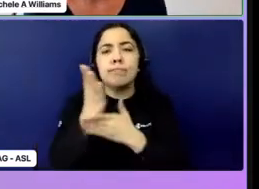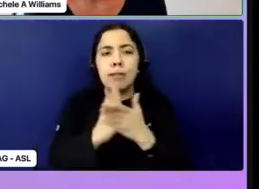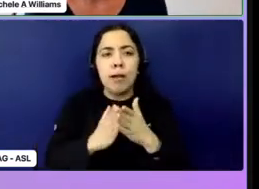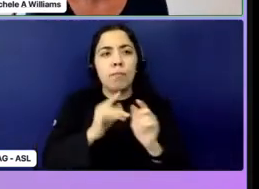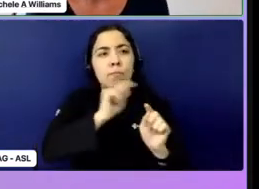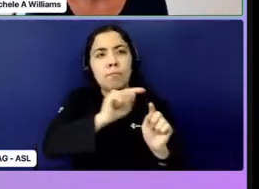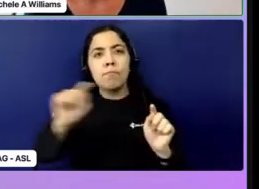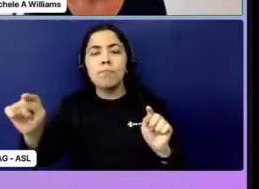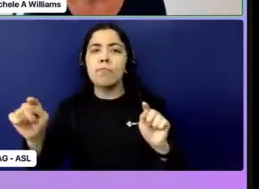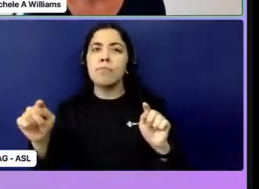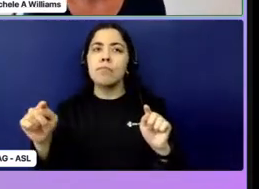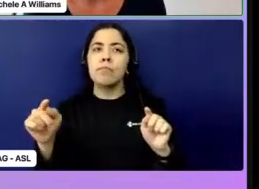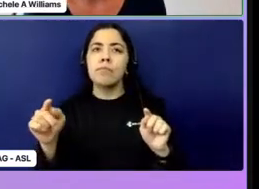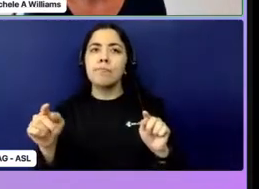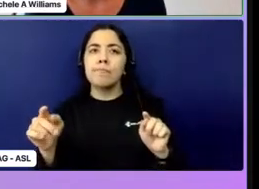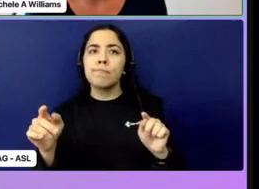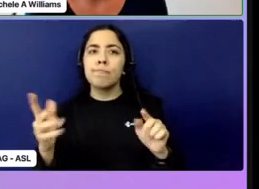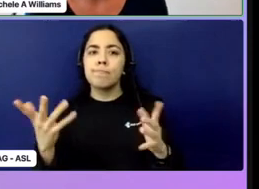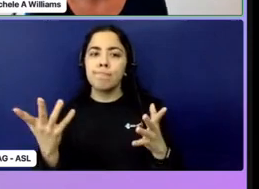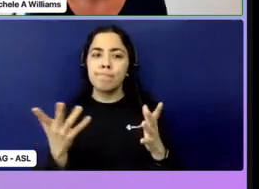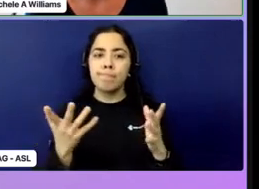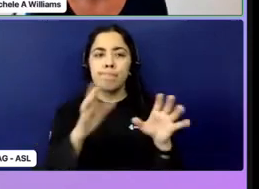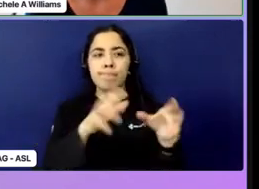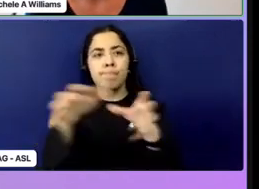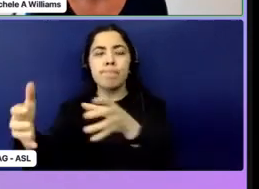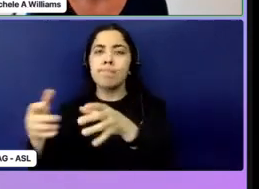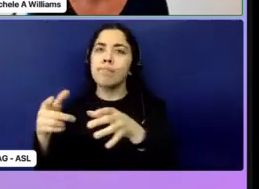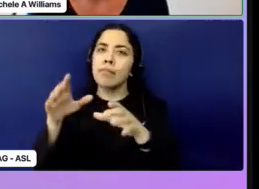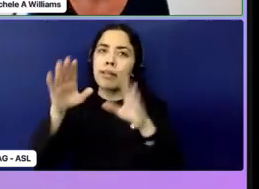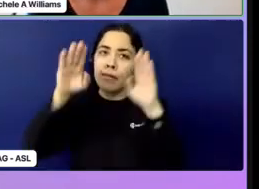relationship building. There are a few firms that if you